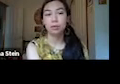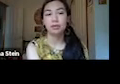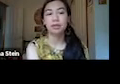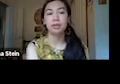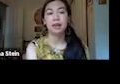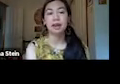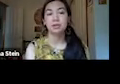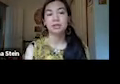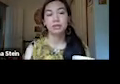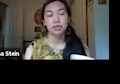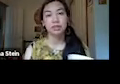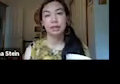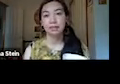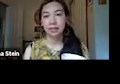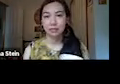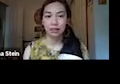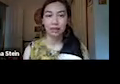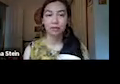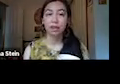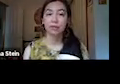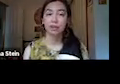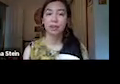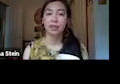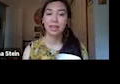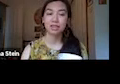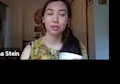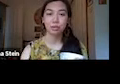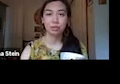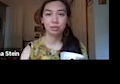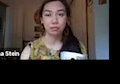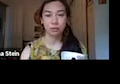as we individually and collectively recover and our nation looks to the future.